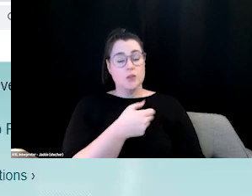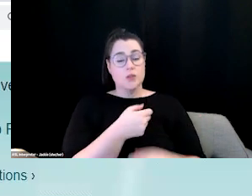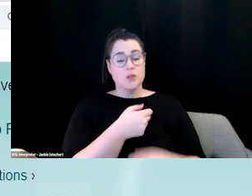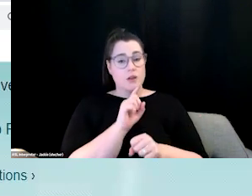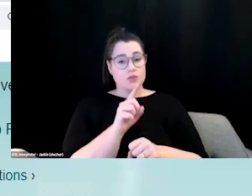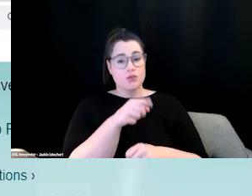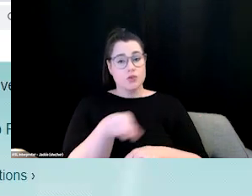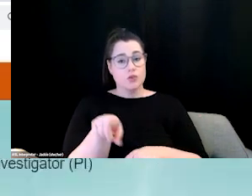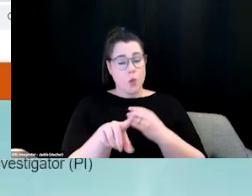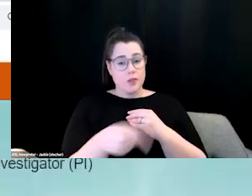All right.